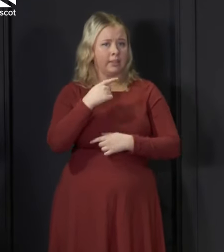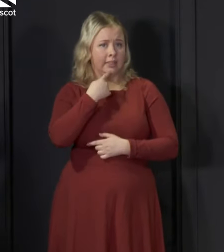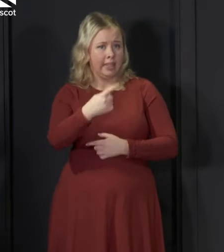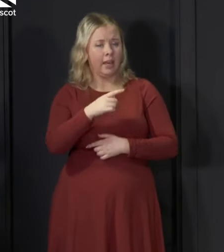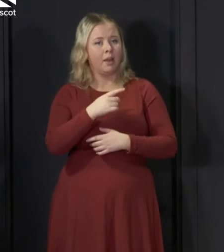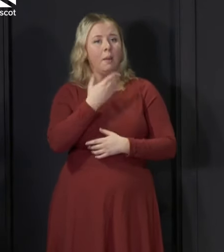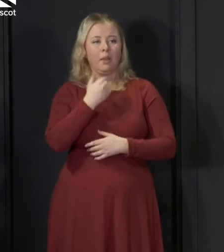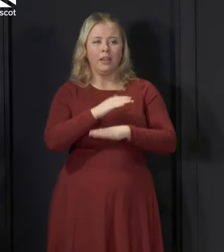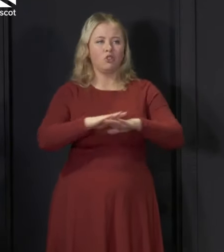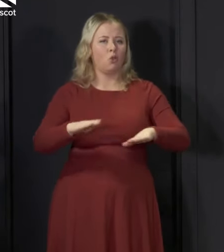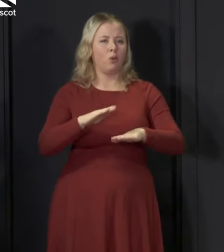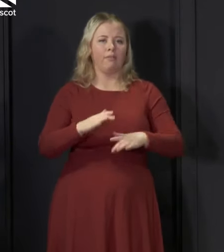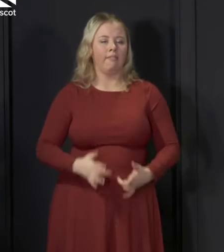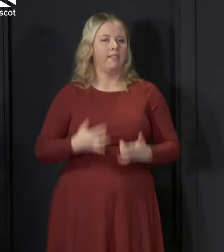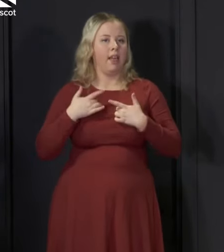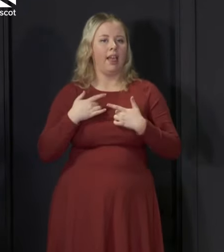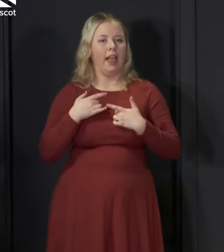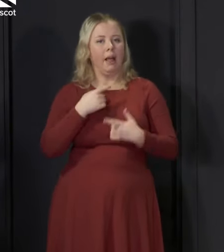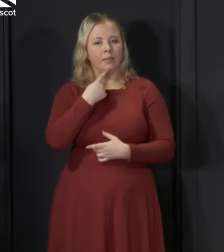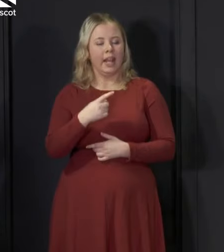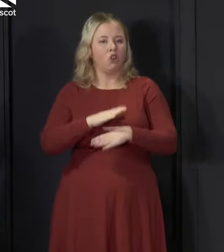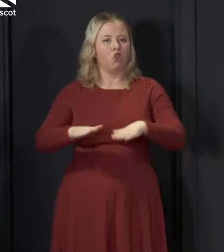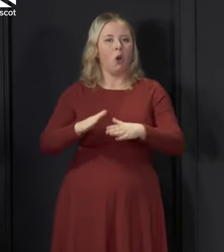it as in any way trying to suggest that this is not a big responsibility for the Scottish